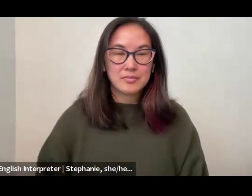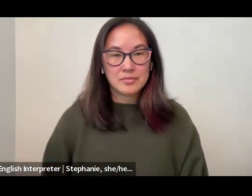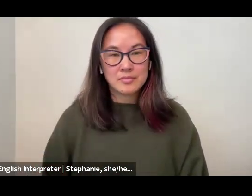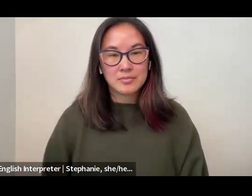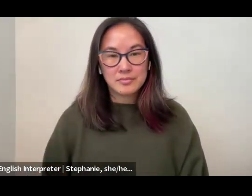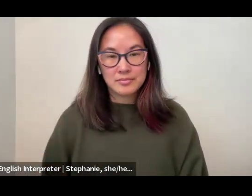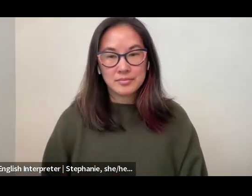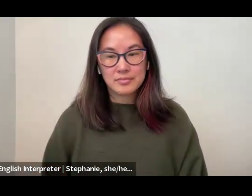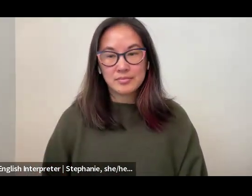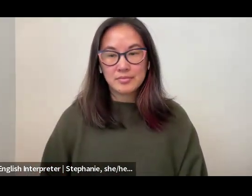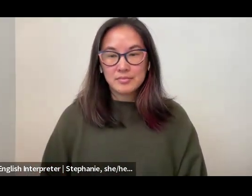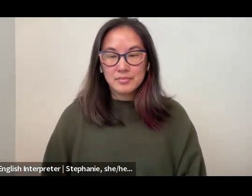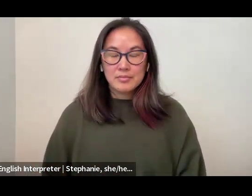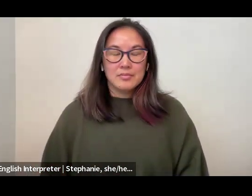Coming out of it, take your time.